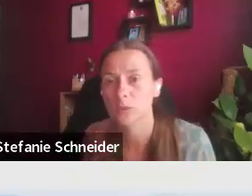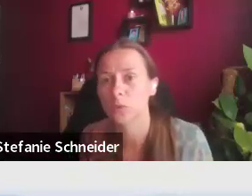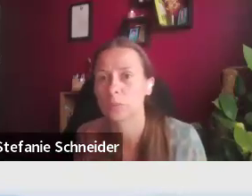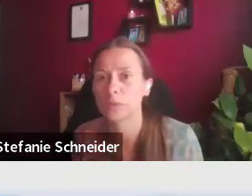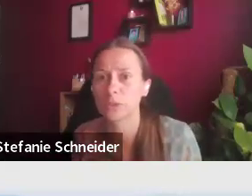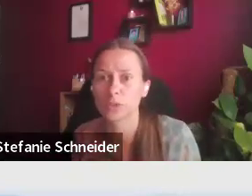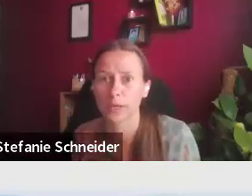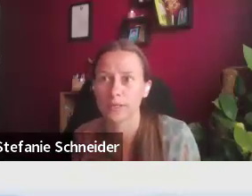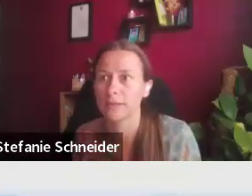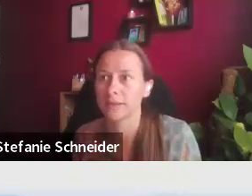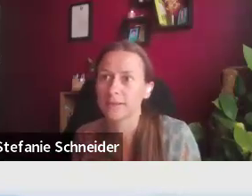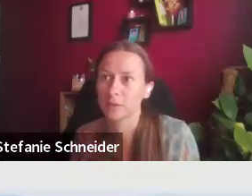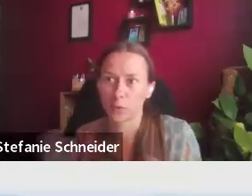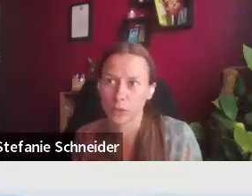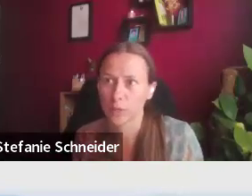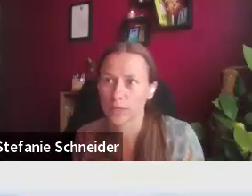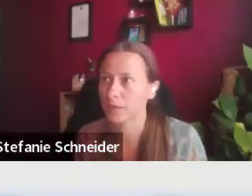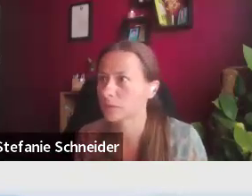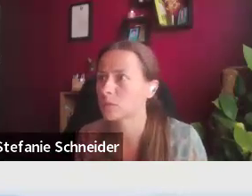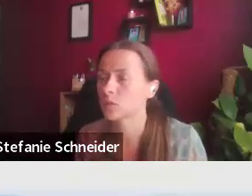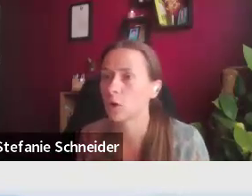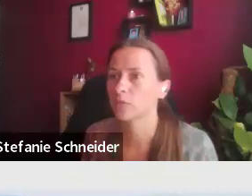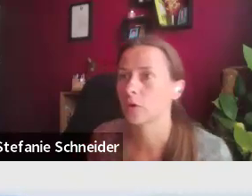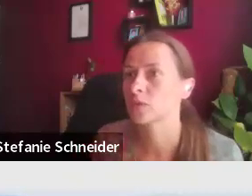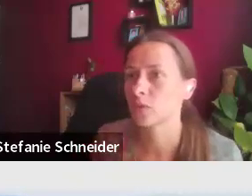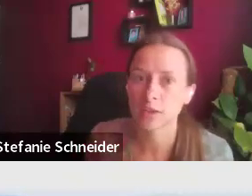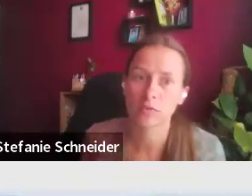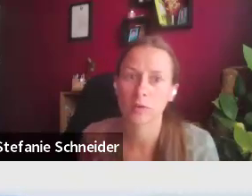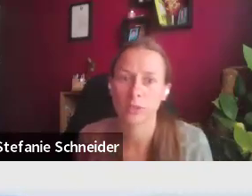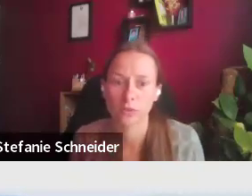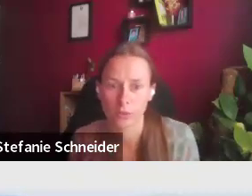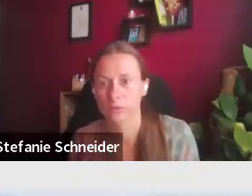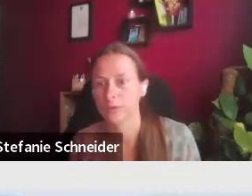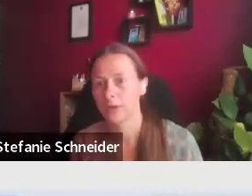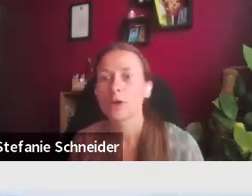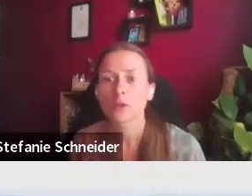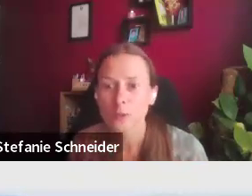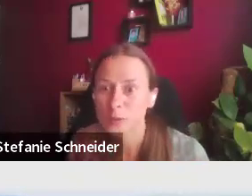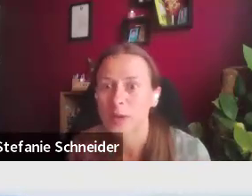two windows open which is where the echo seems to come from. So thank you very much for those